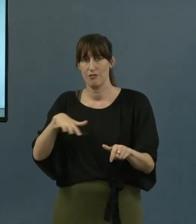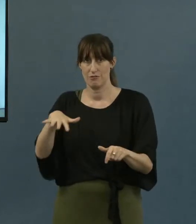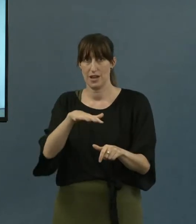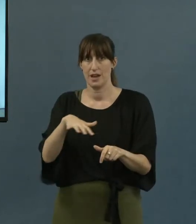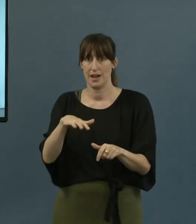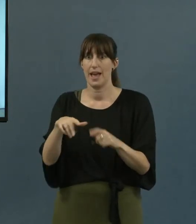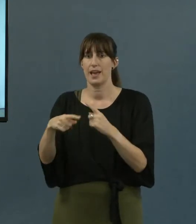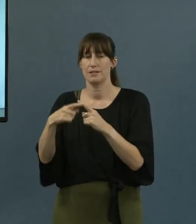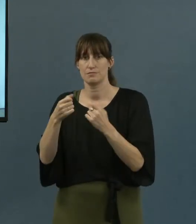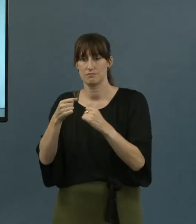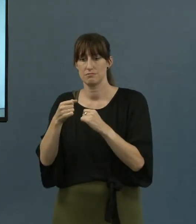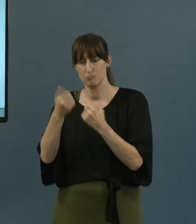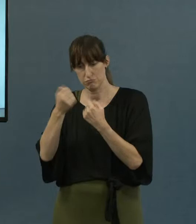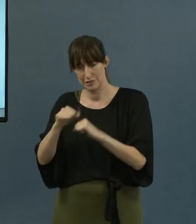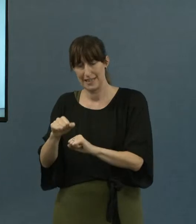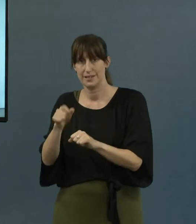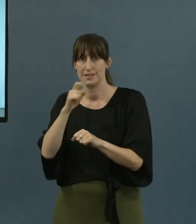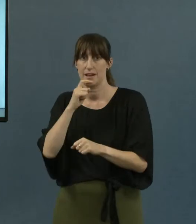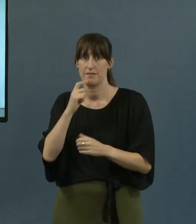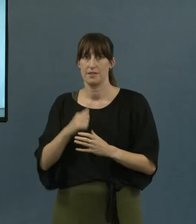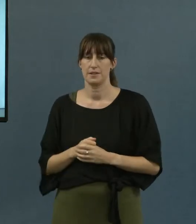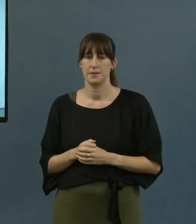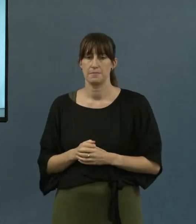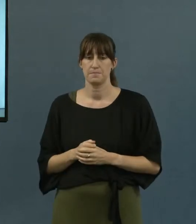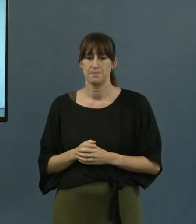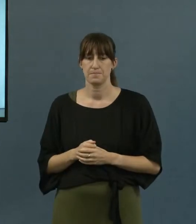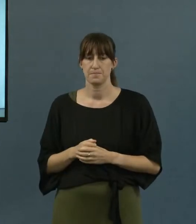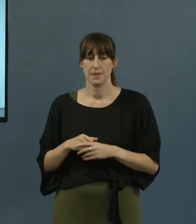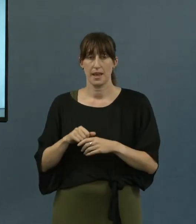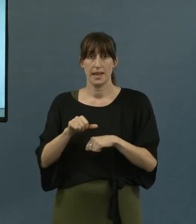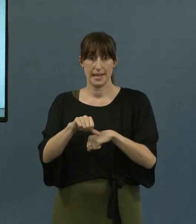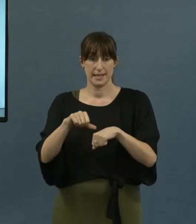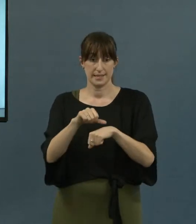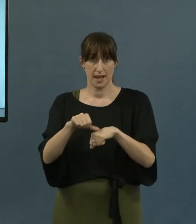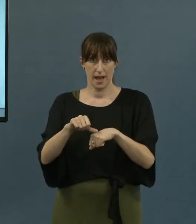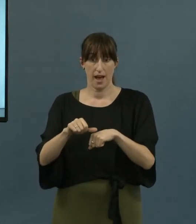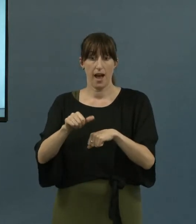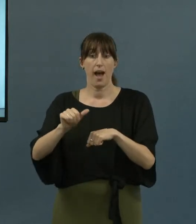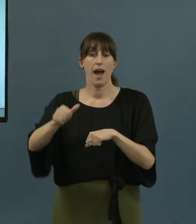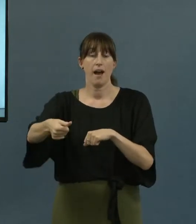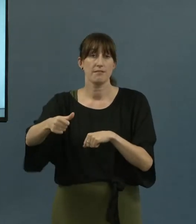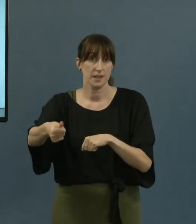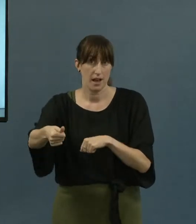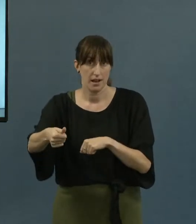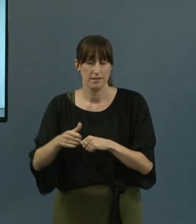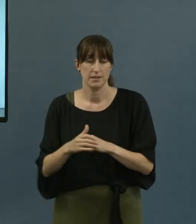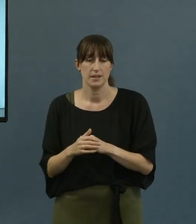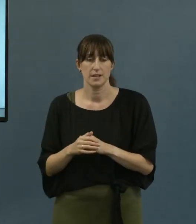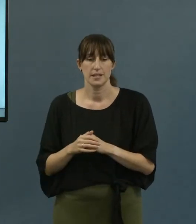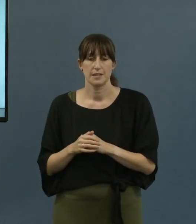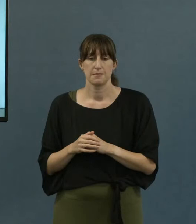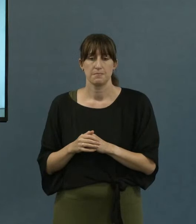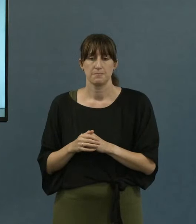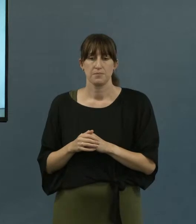who will be in a clinic environment. Looking beyond Easter - we're now thinking,